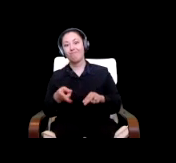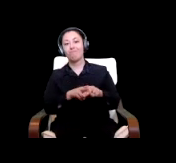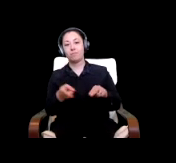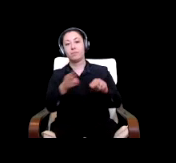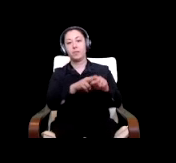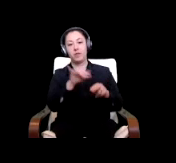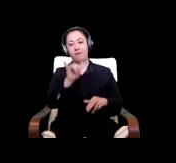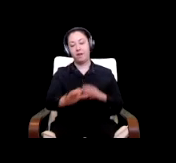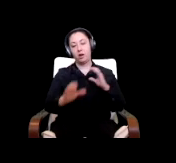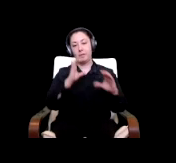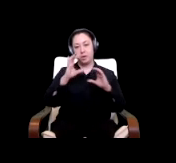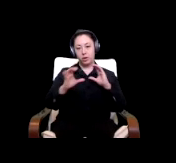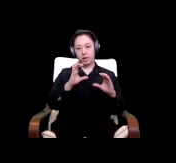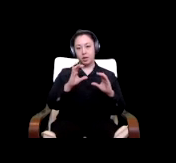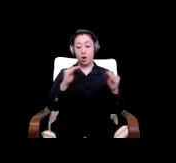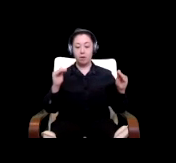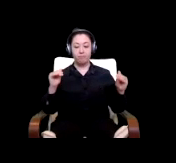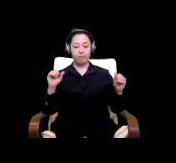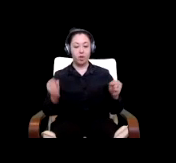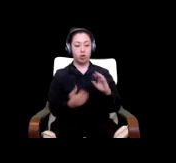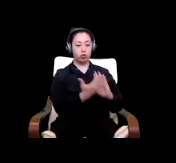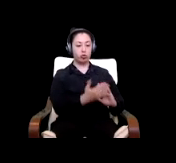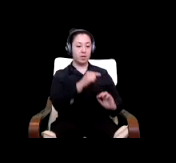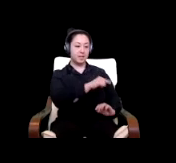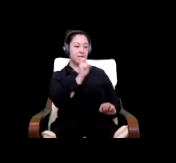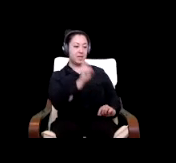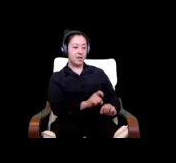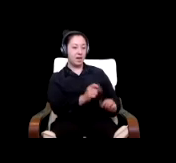taking away communication and always consider pain and anxiety when working with behavior.